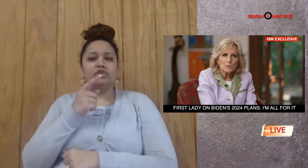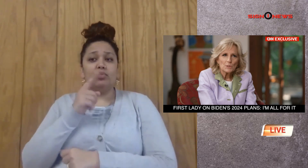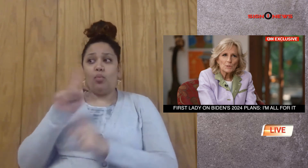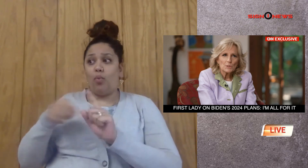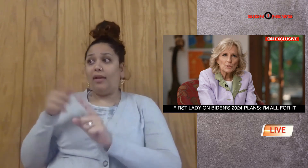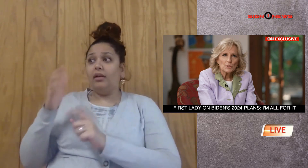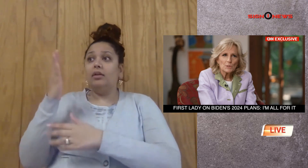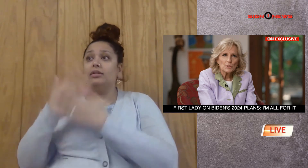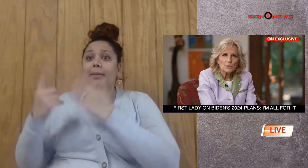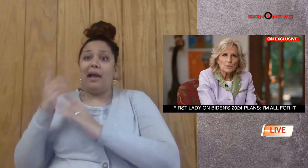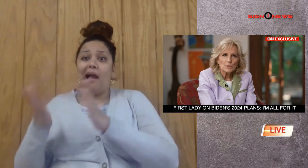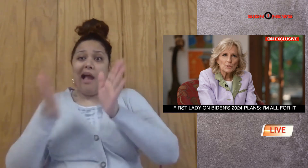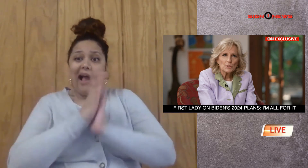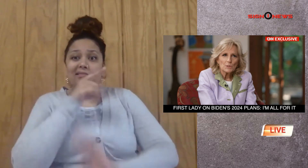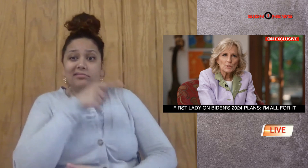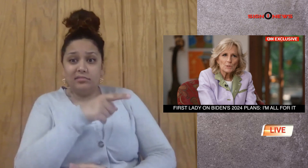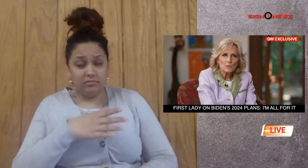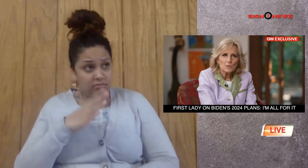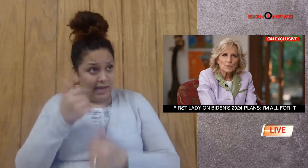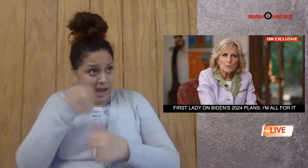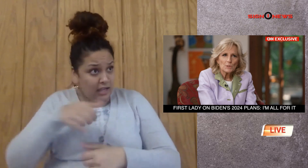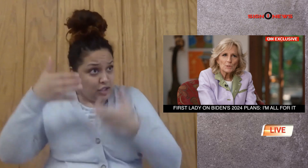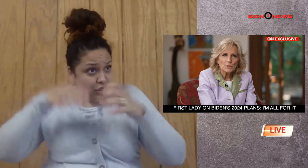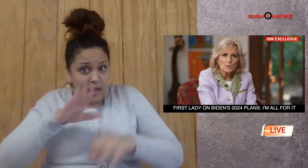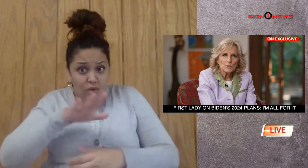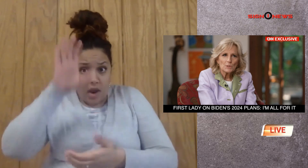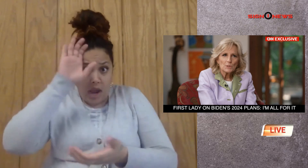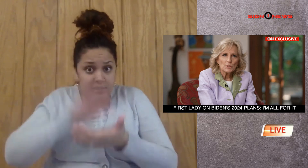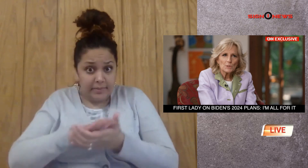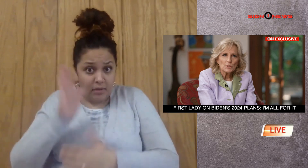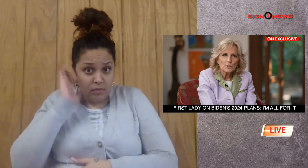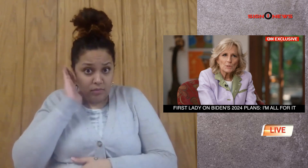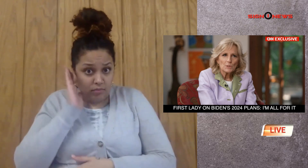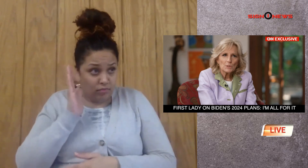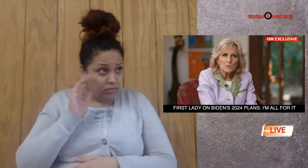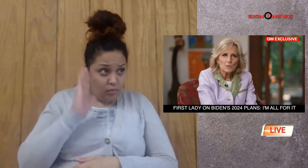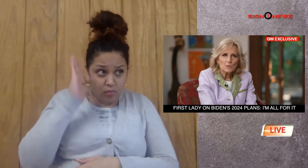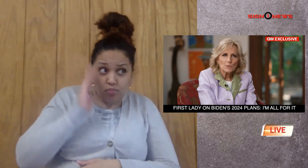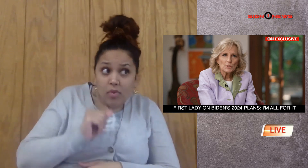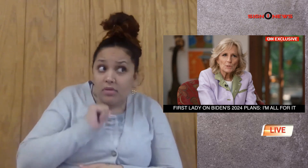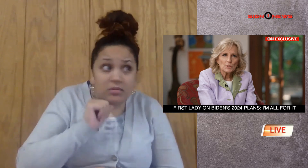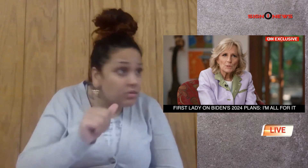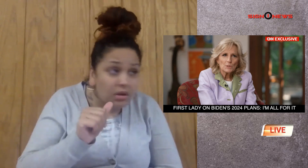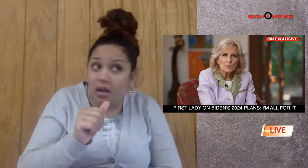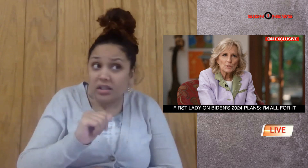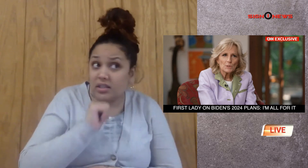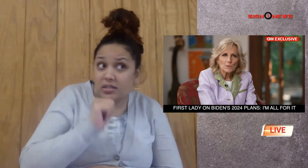the First Lady did not hesitate when asked if there was any chance her husband would